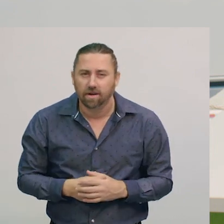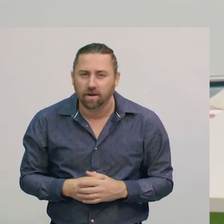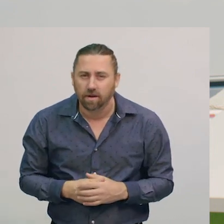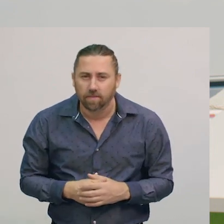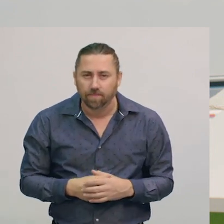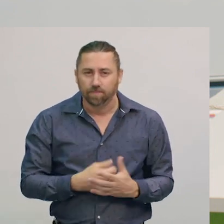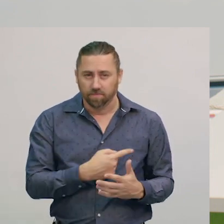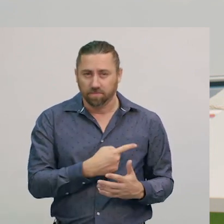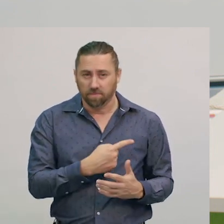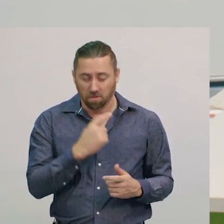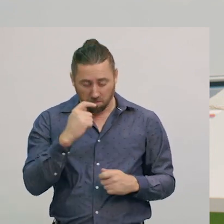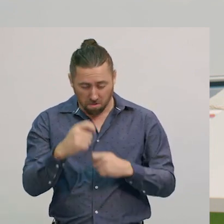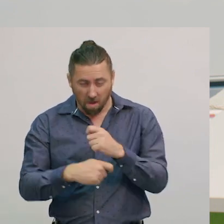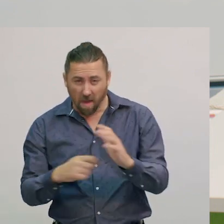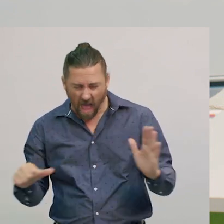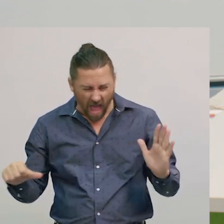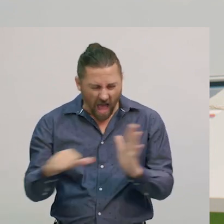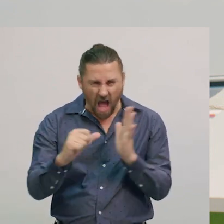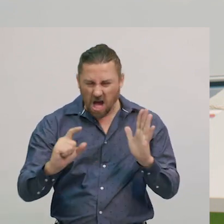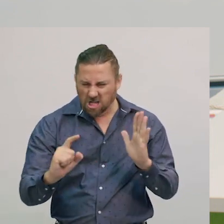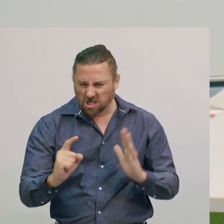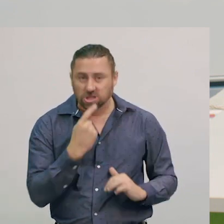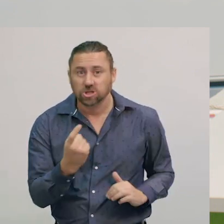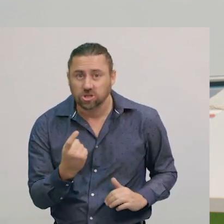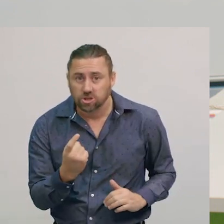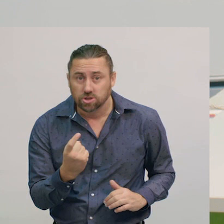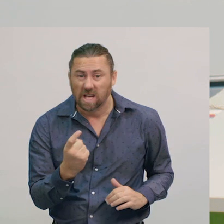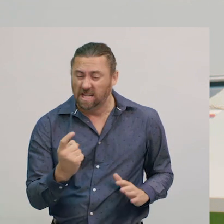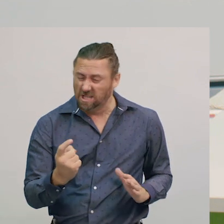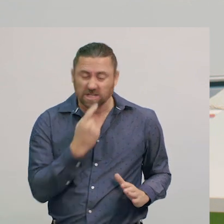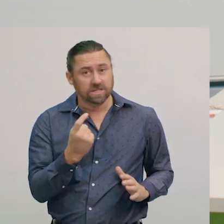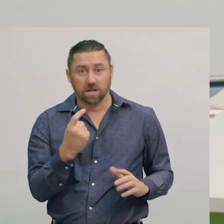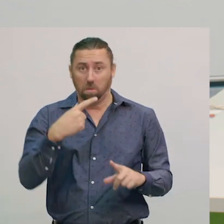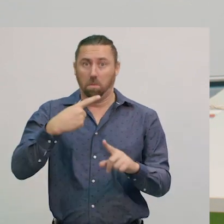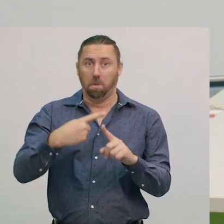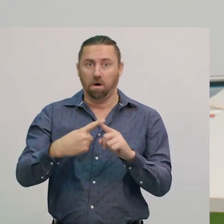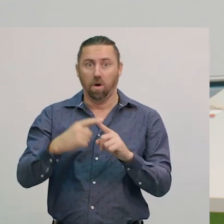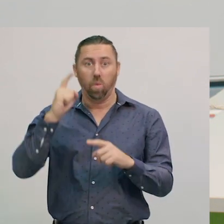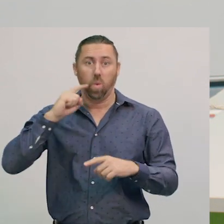this will be rock hard by evening. Once it goes hard, it’s waterproof too.